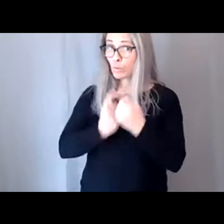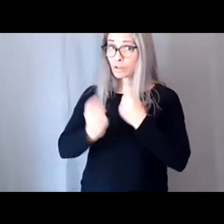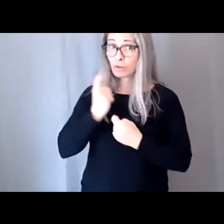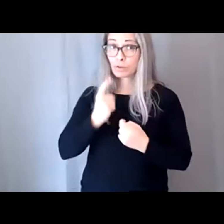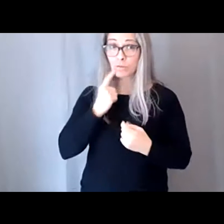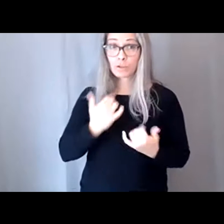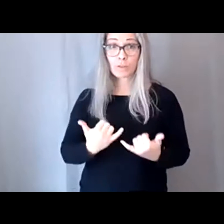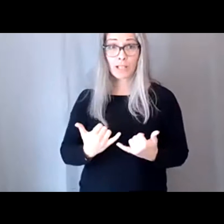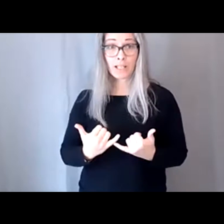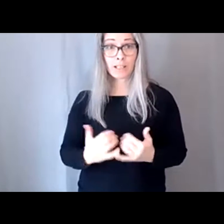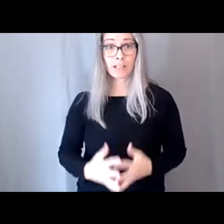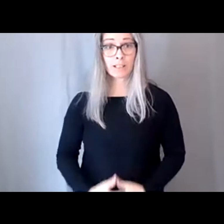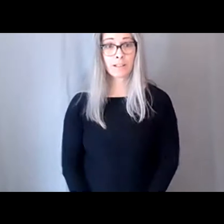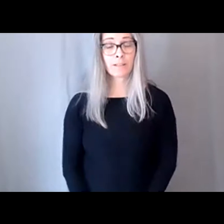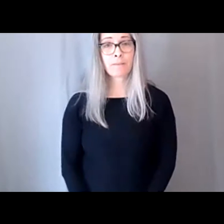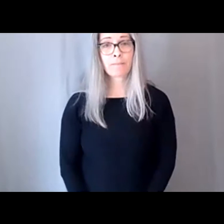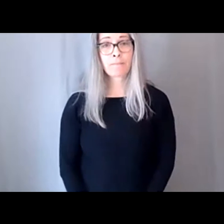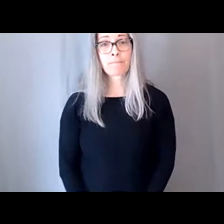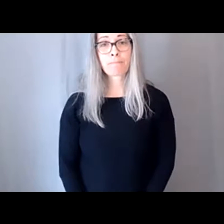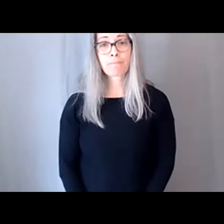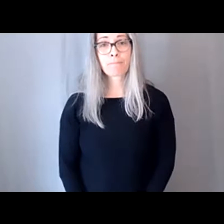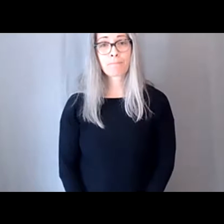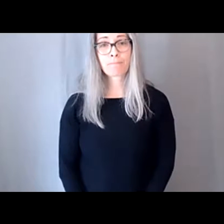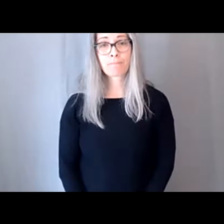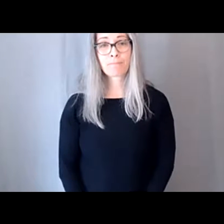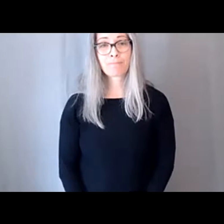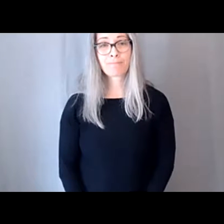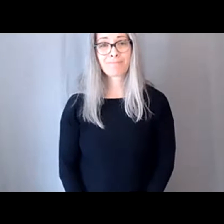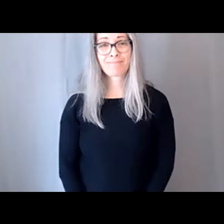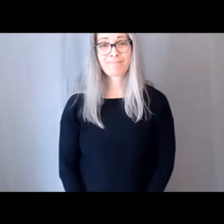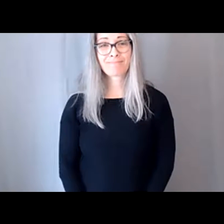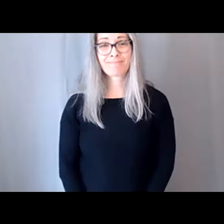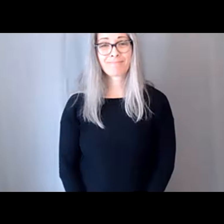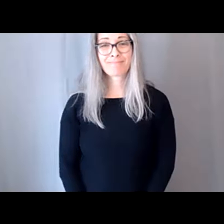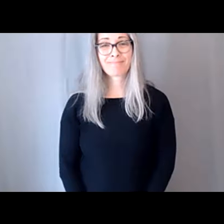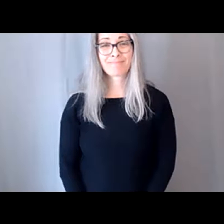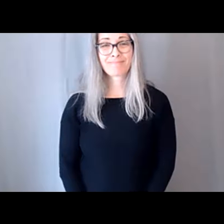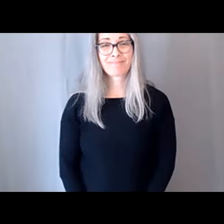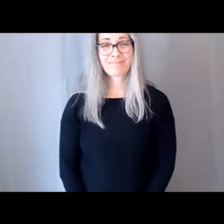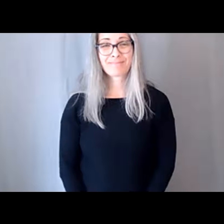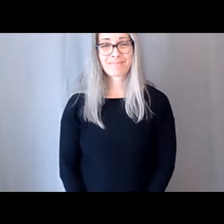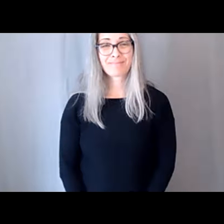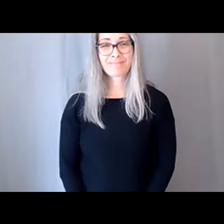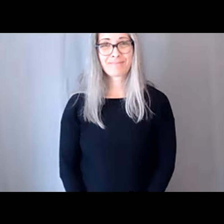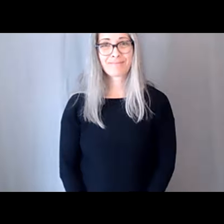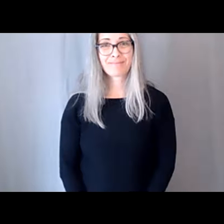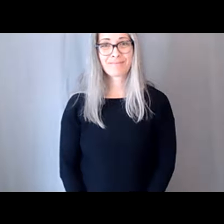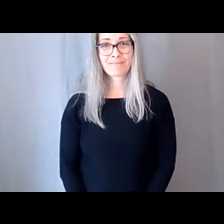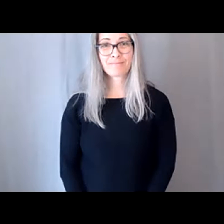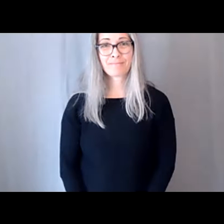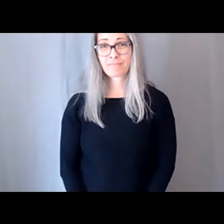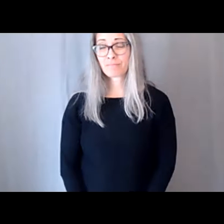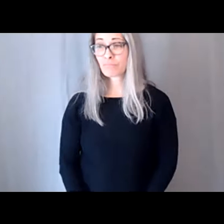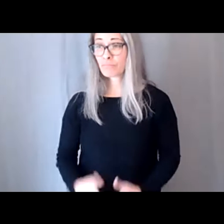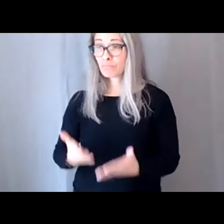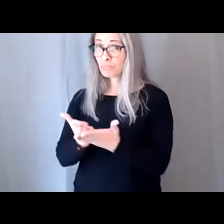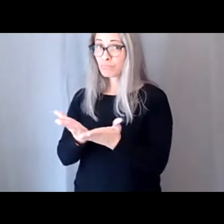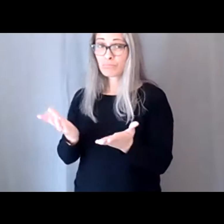see does anyone have any questions for us